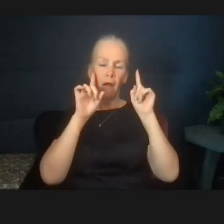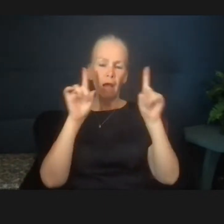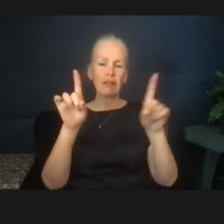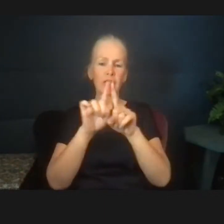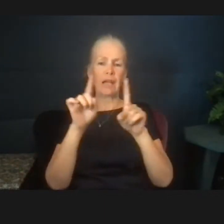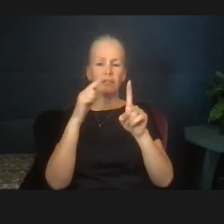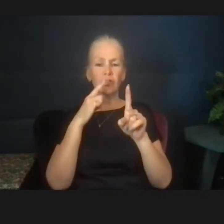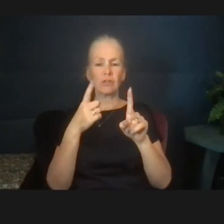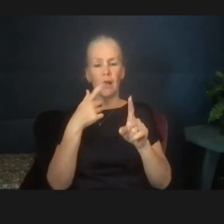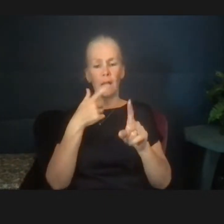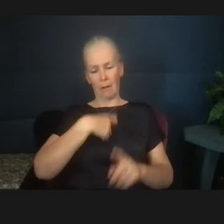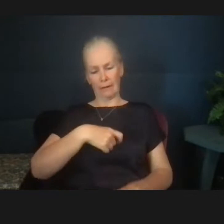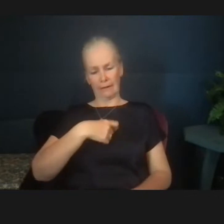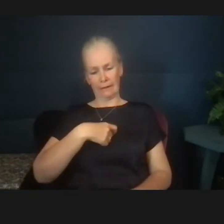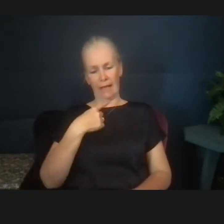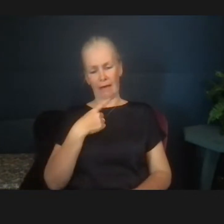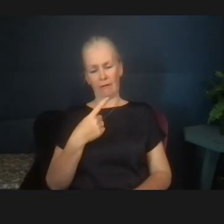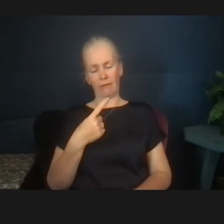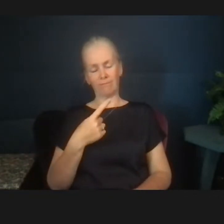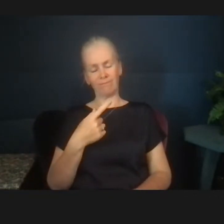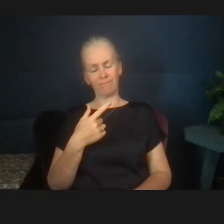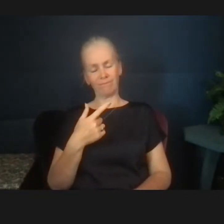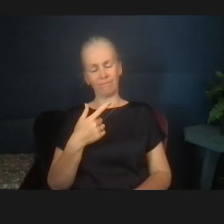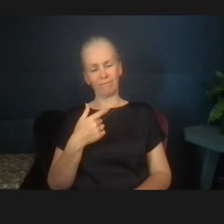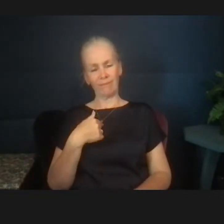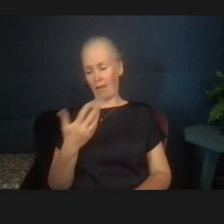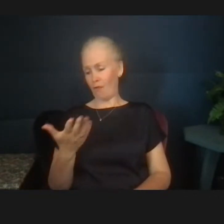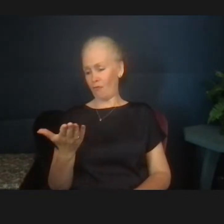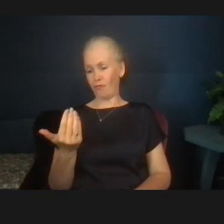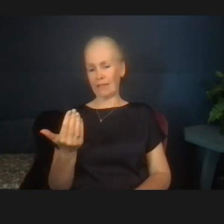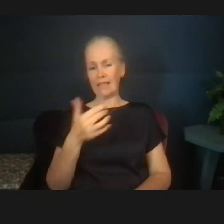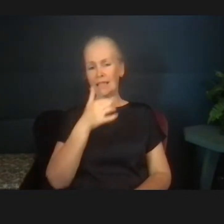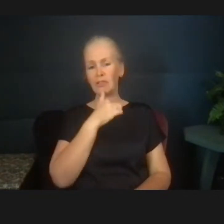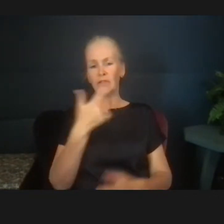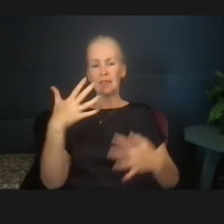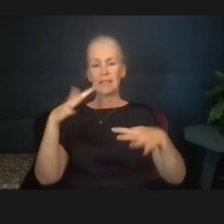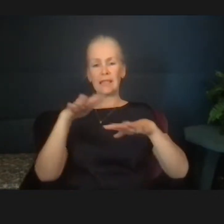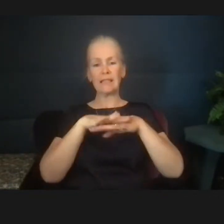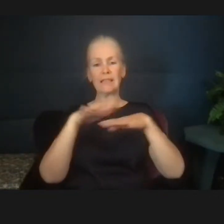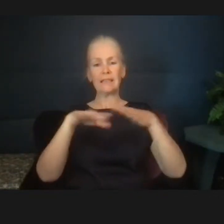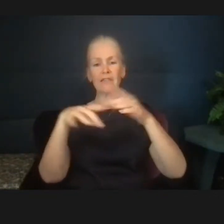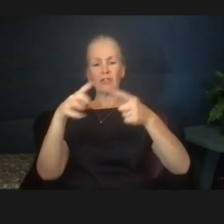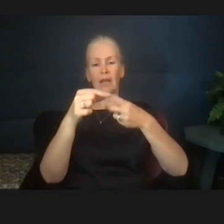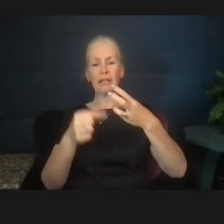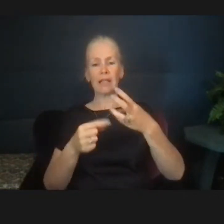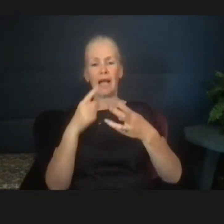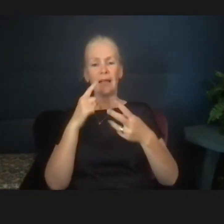from a personal point of view, I recently actually used intersectionality as a reflective lens for my